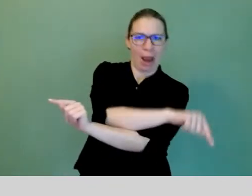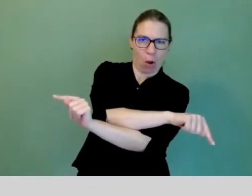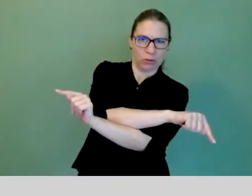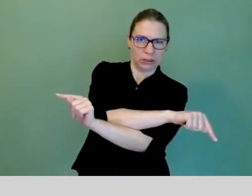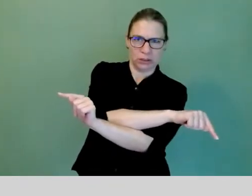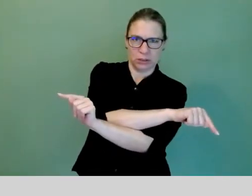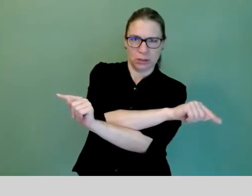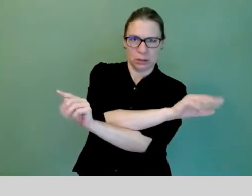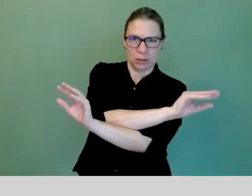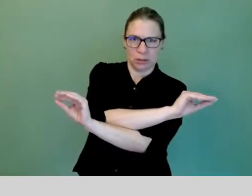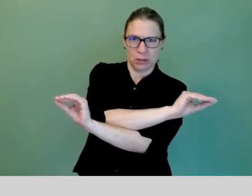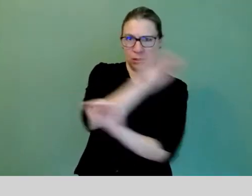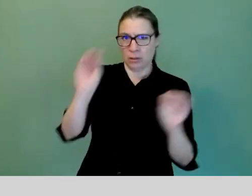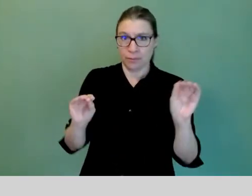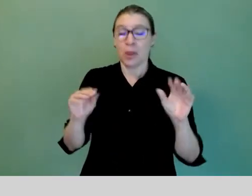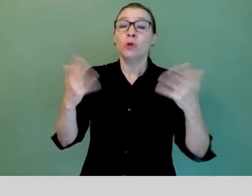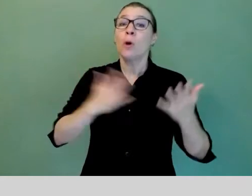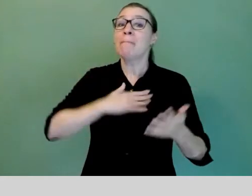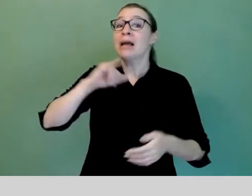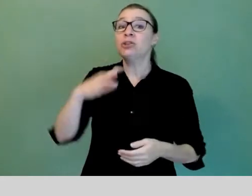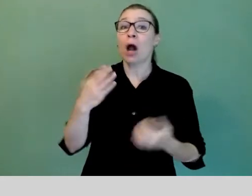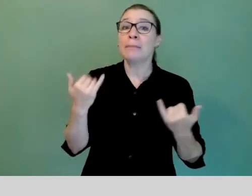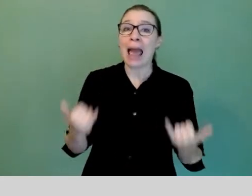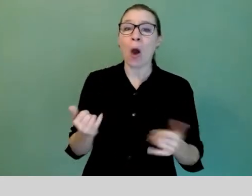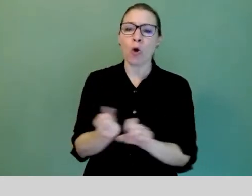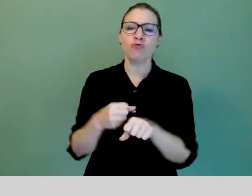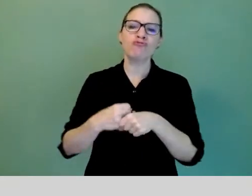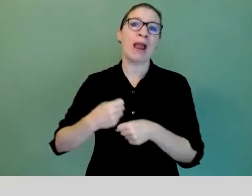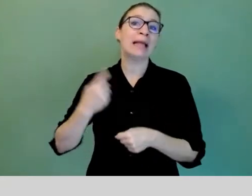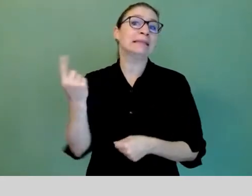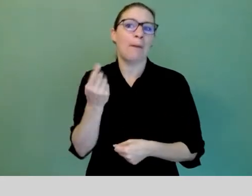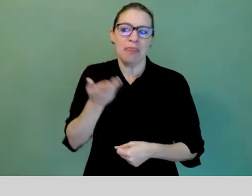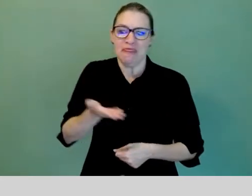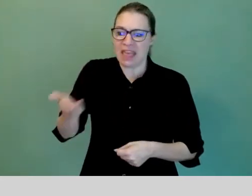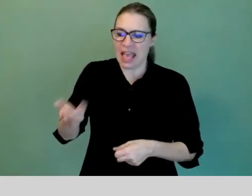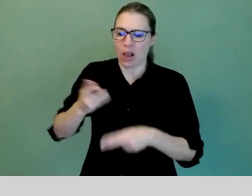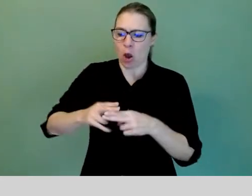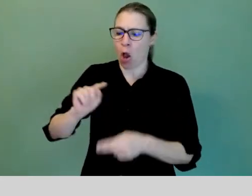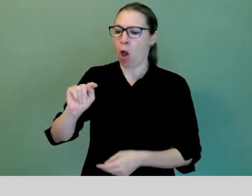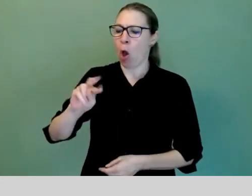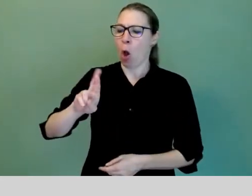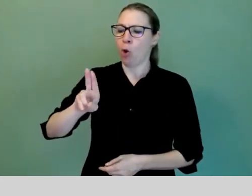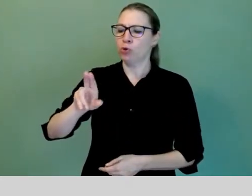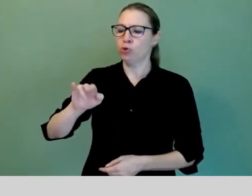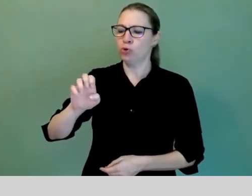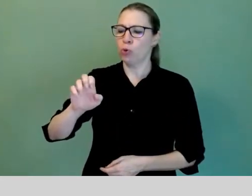So my job here is to create a thing called trueish with an eq method, a dunder eq method,